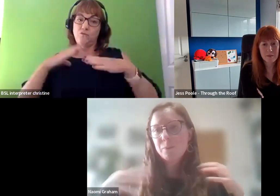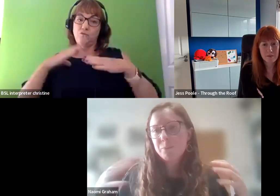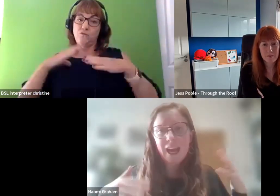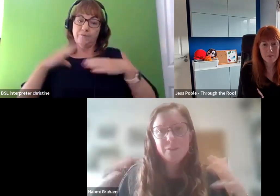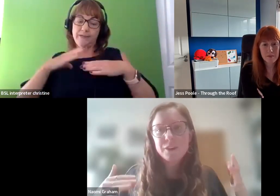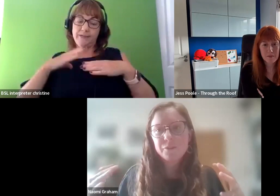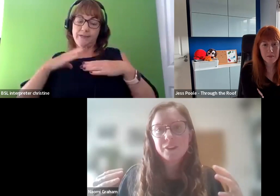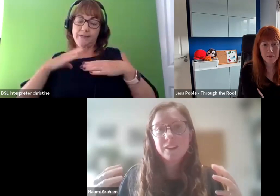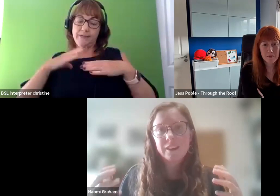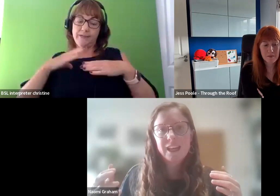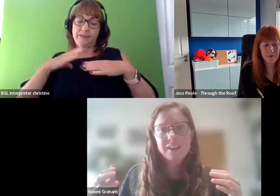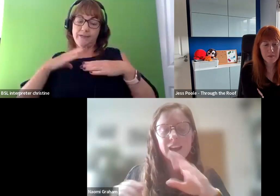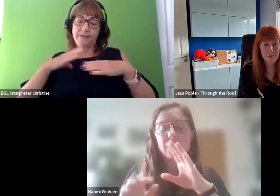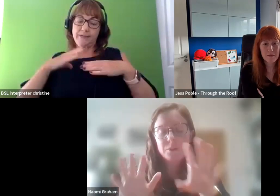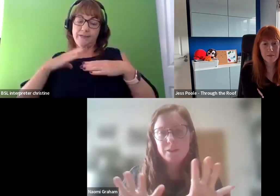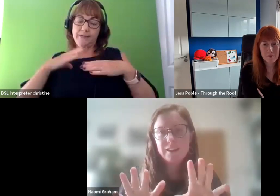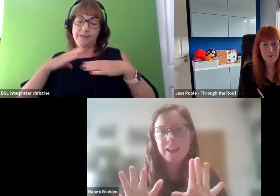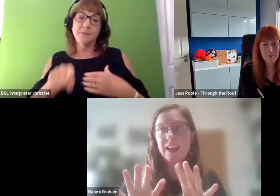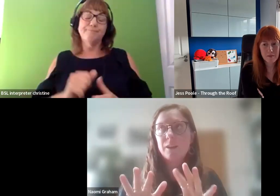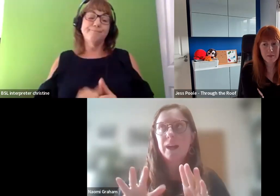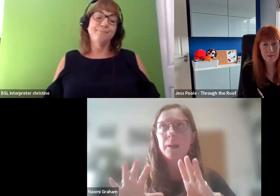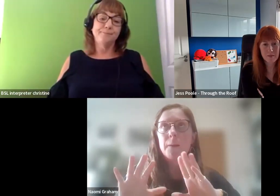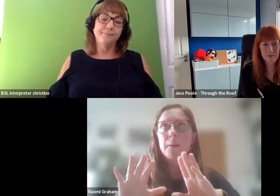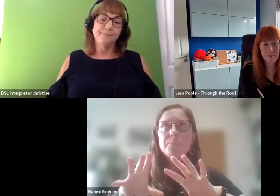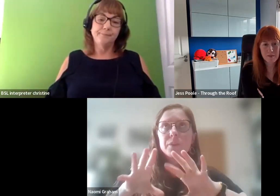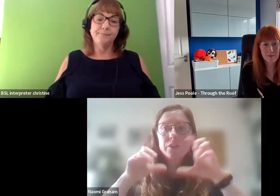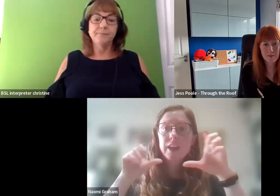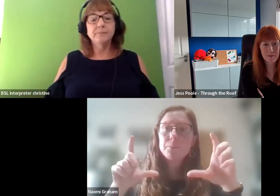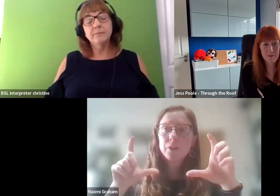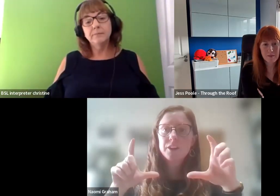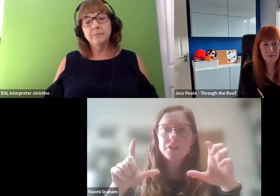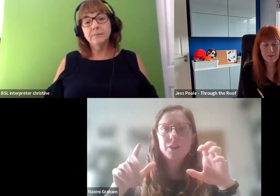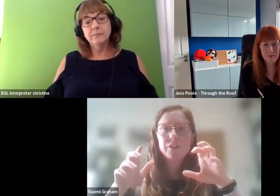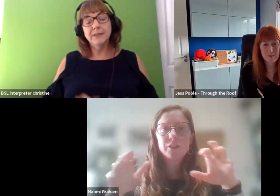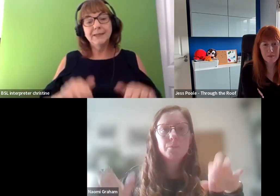when we have different needs, and I should be saying that. Anyway, the table that I showed you,